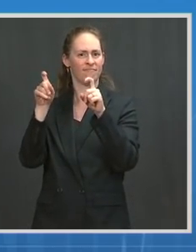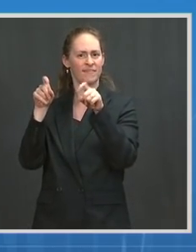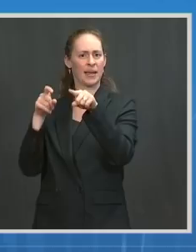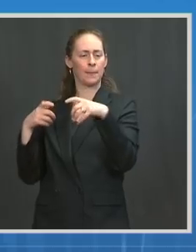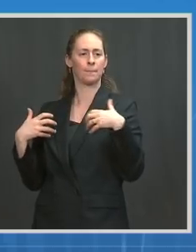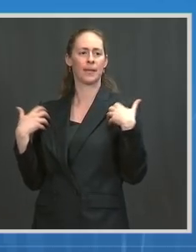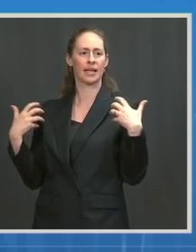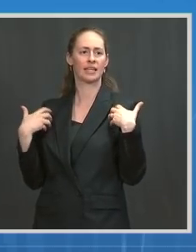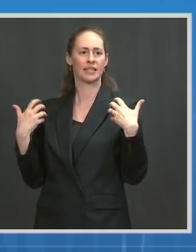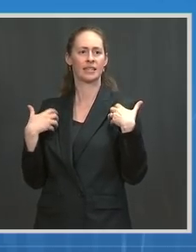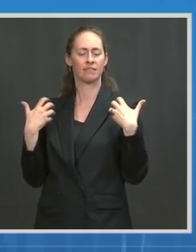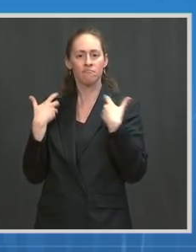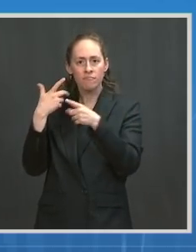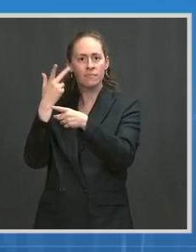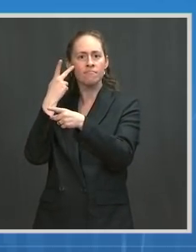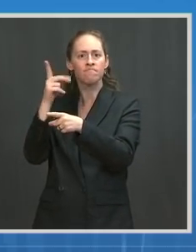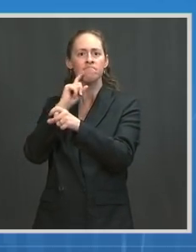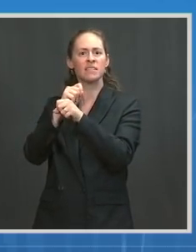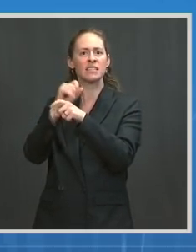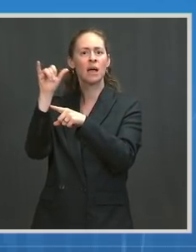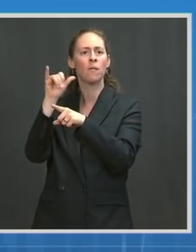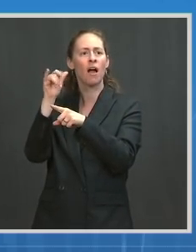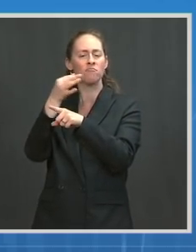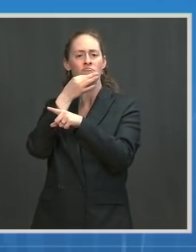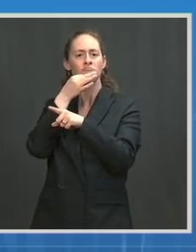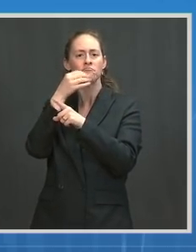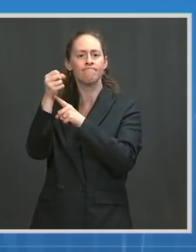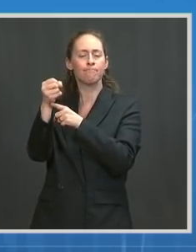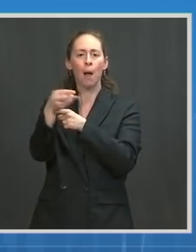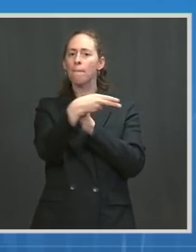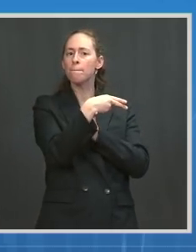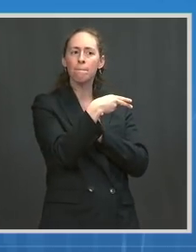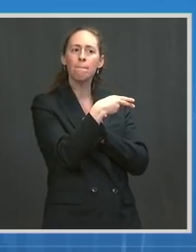than seen with current vaccines or with natural infection.